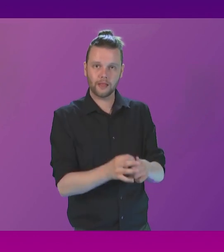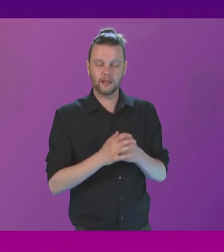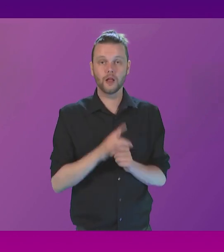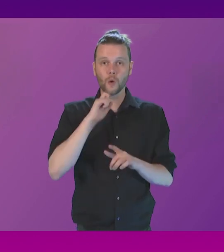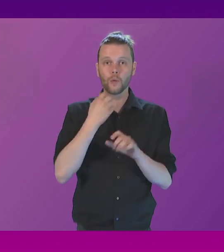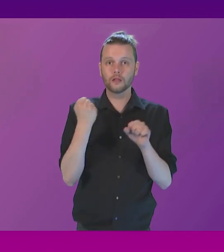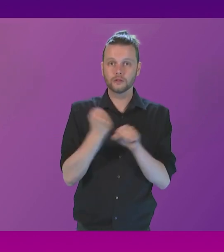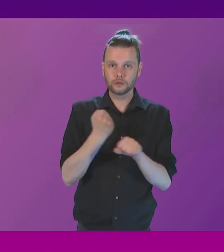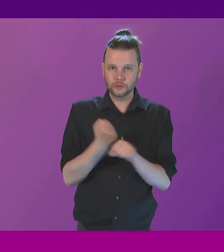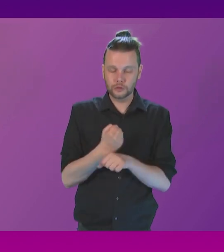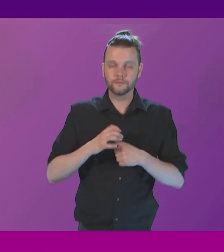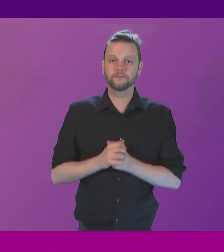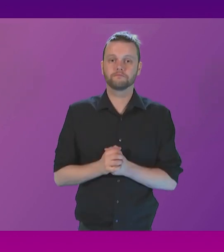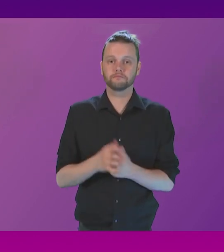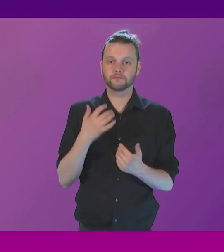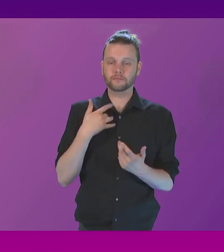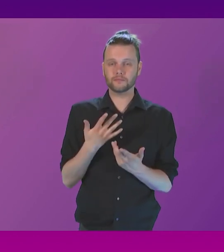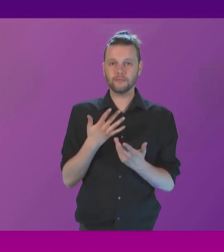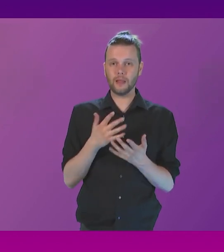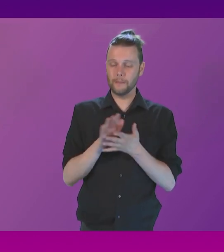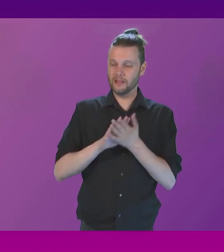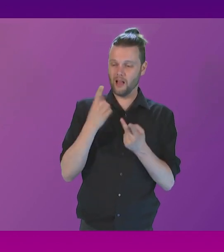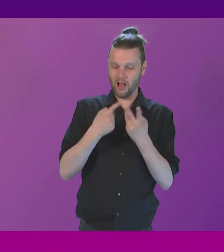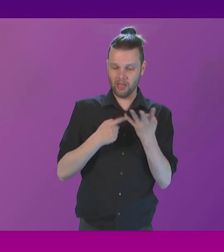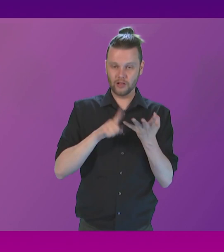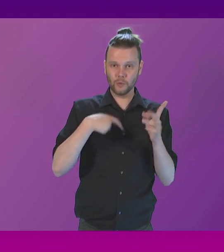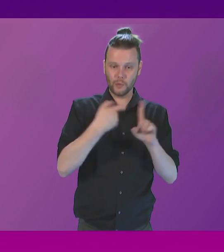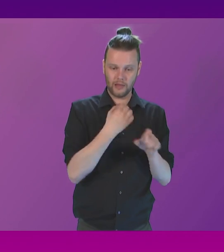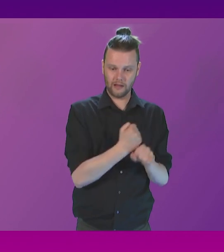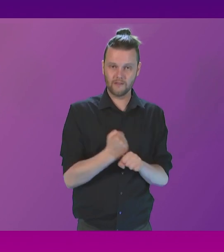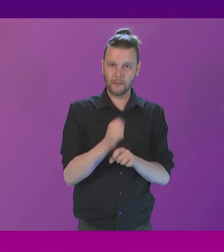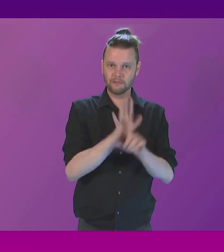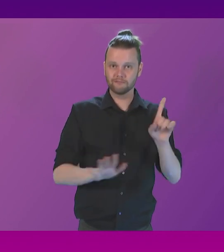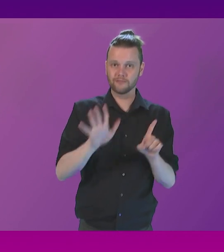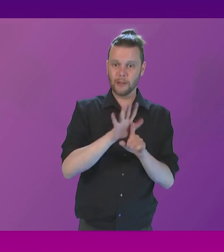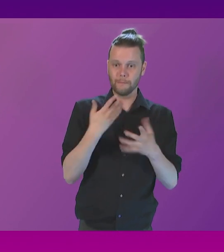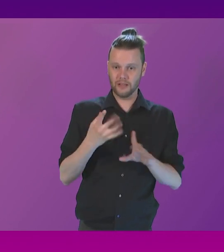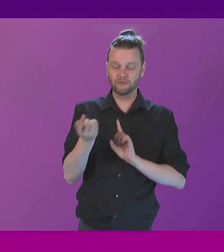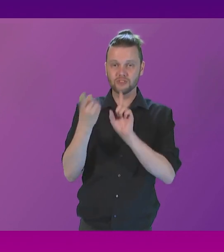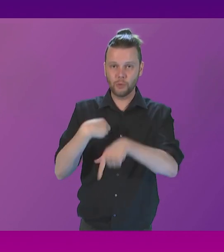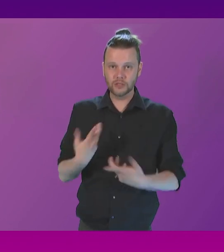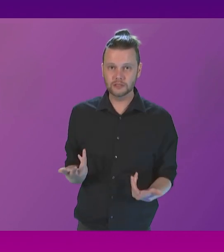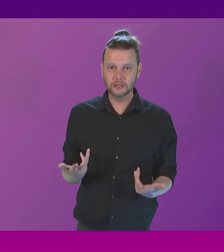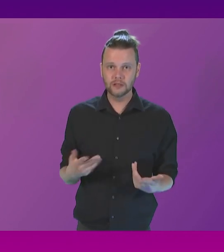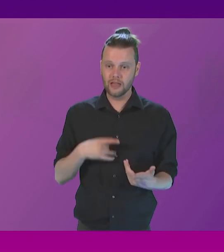so once the other Governments across the UK have responded. That is an established